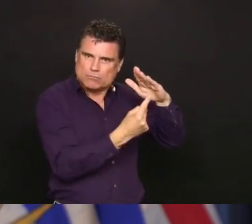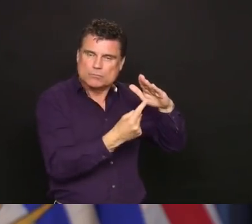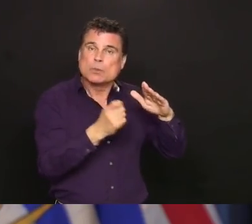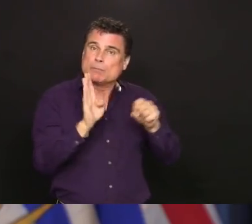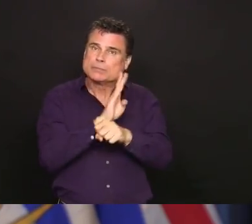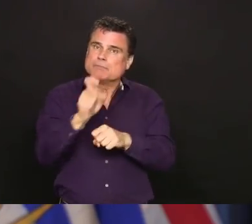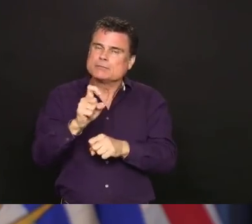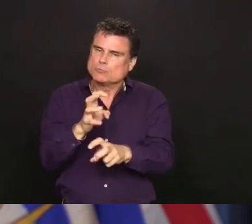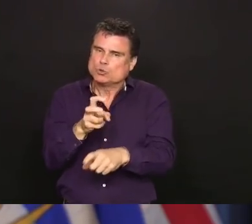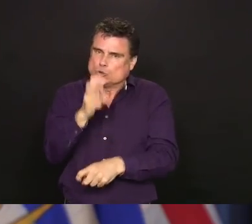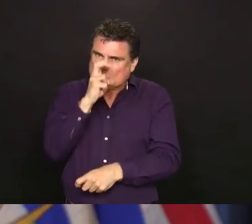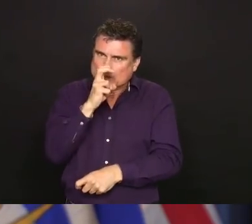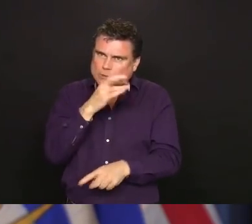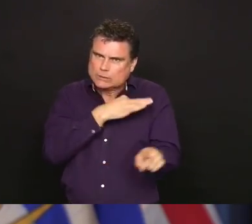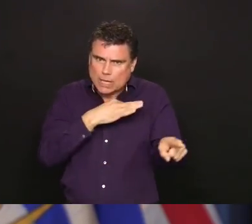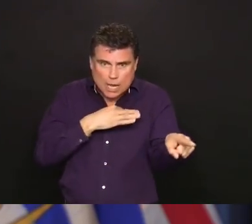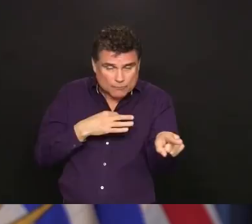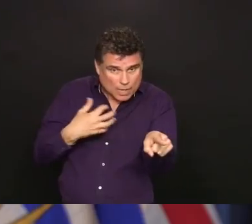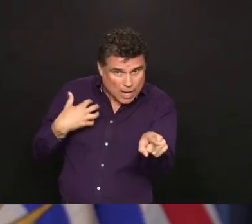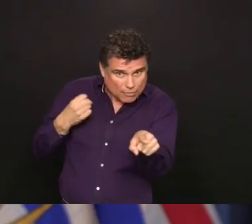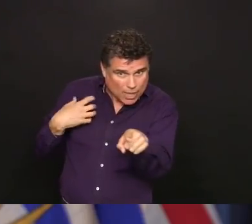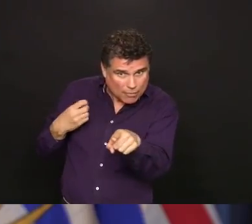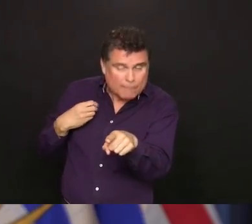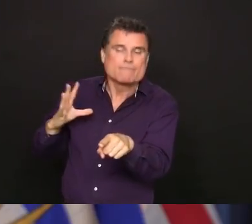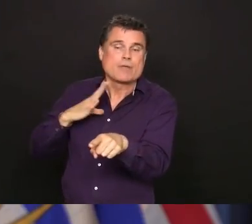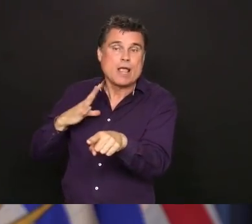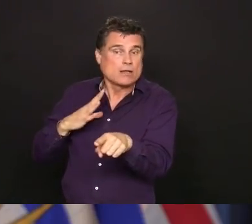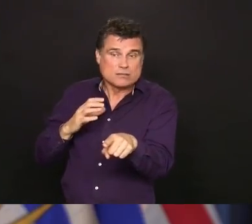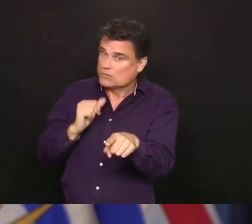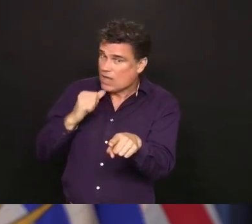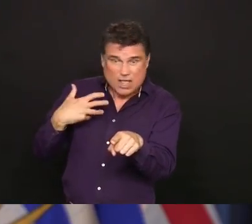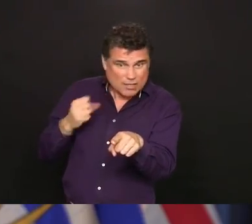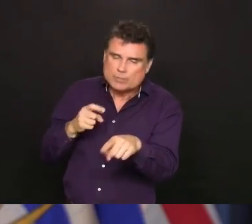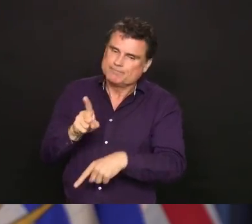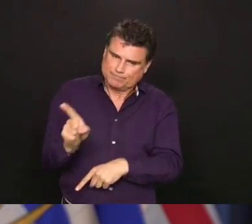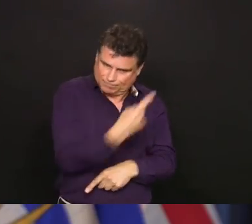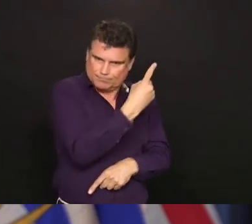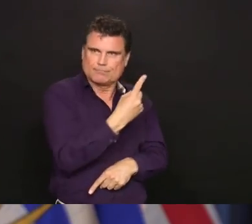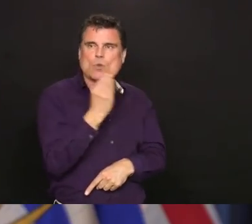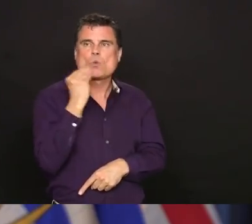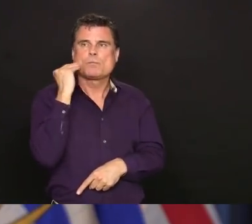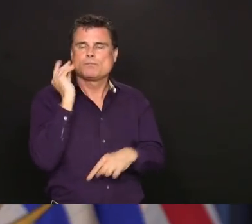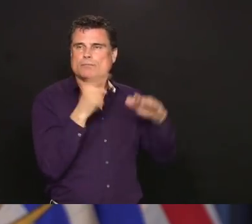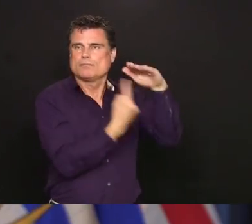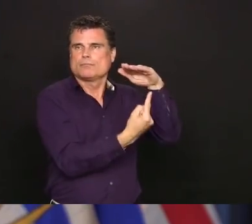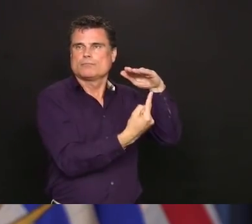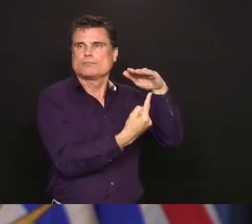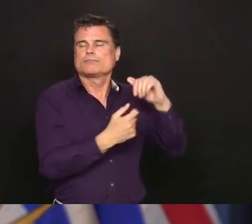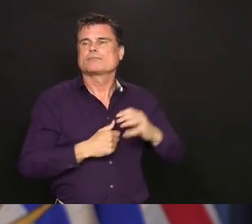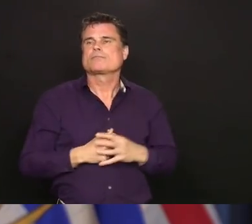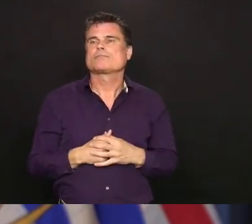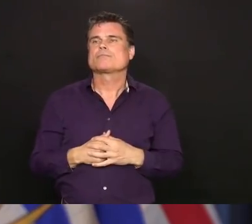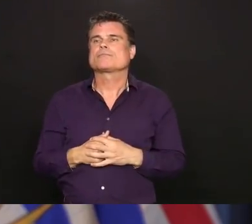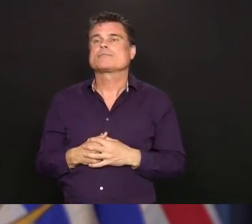as well. If I'm working in a higher risk environment like a dental office or physiotherapist, then I